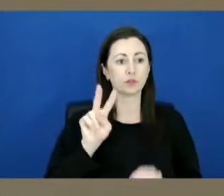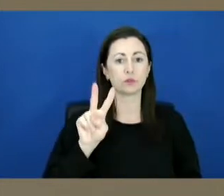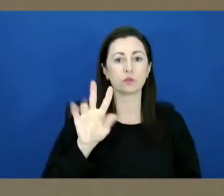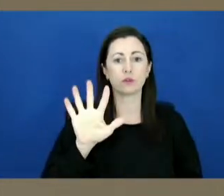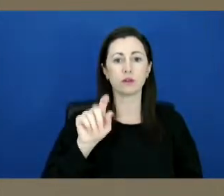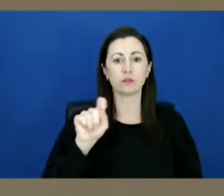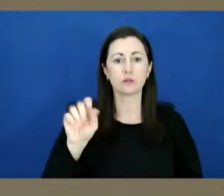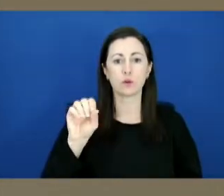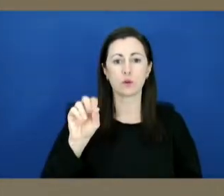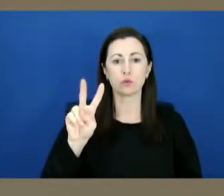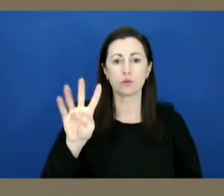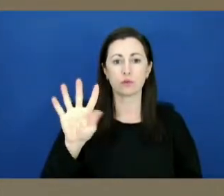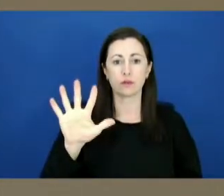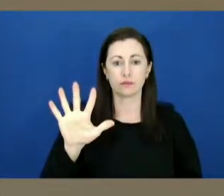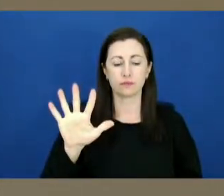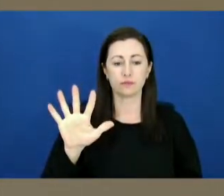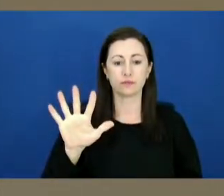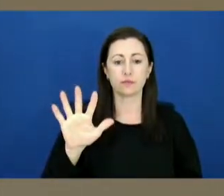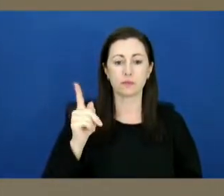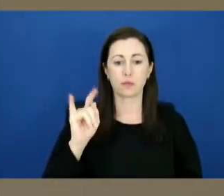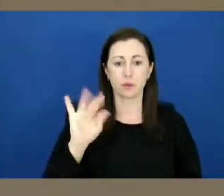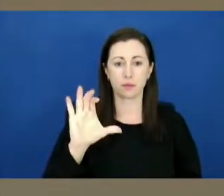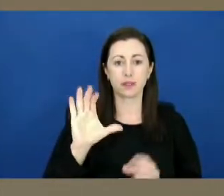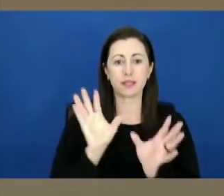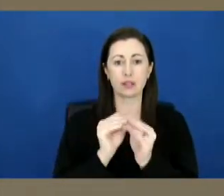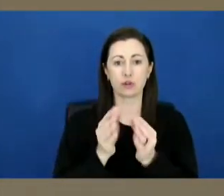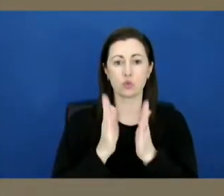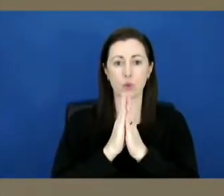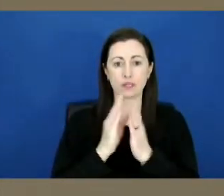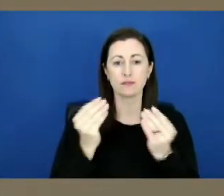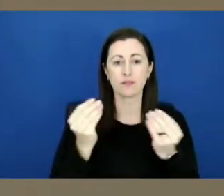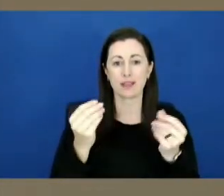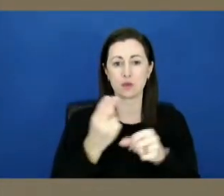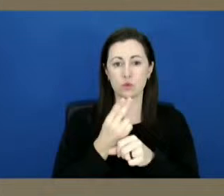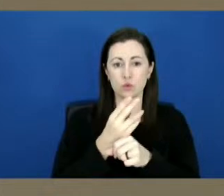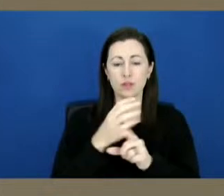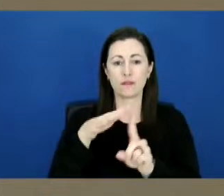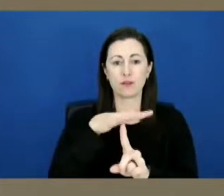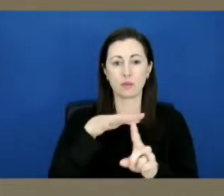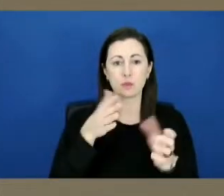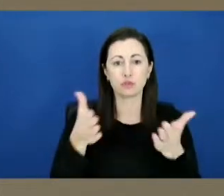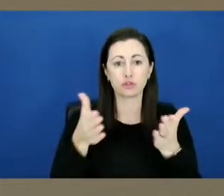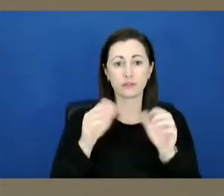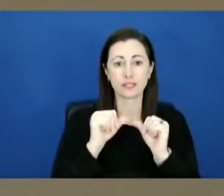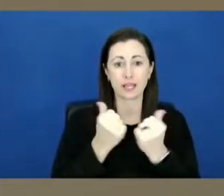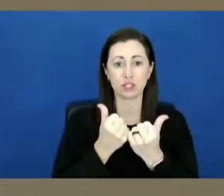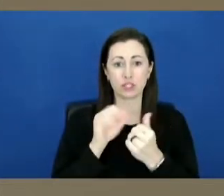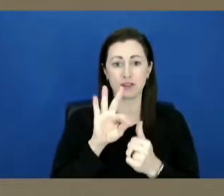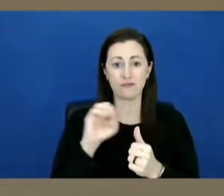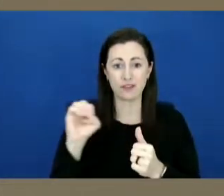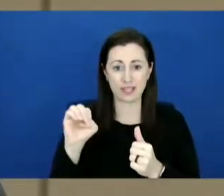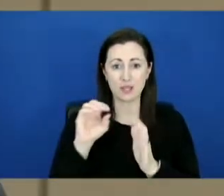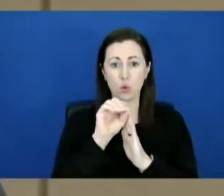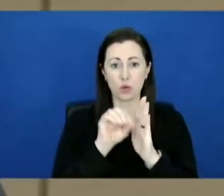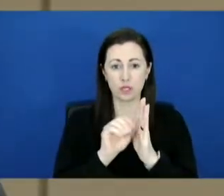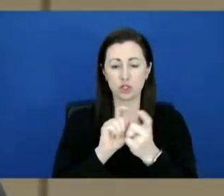FAVOR A AYE. NEXT ITEM, 25-0245, IT'S A